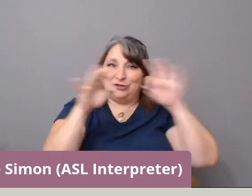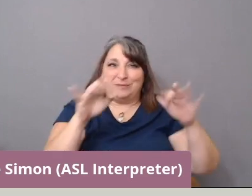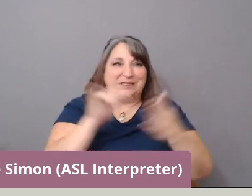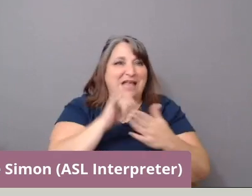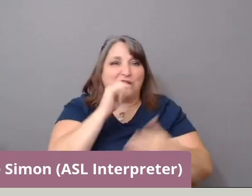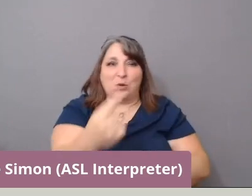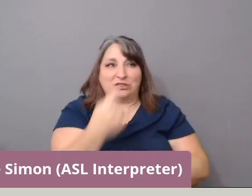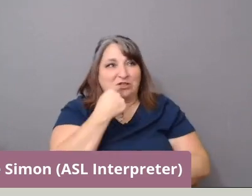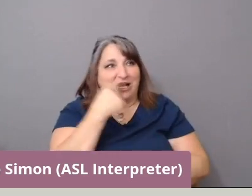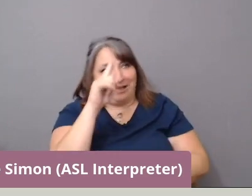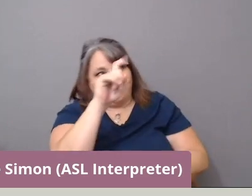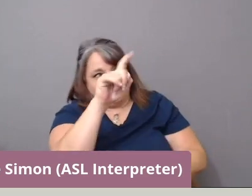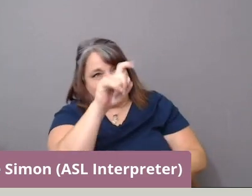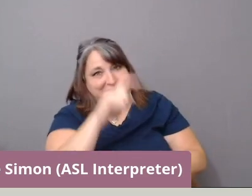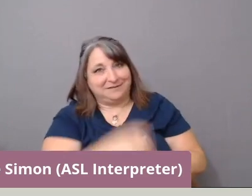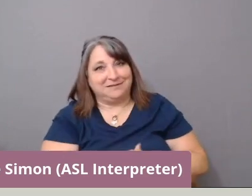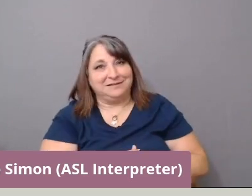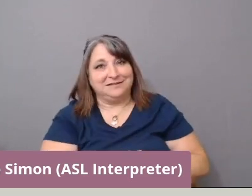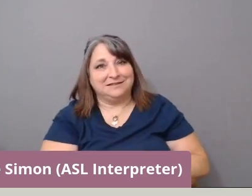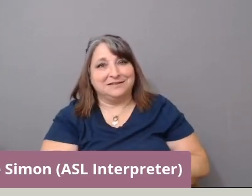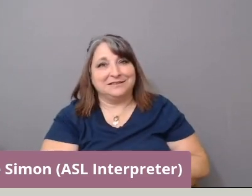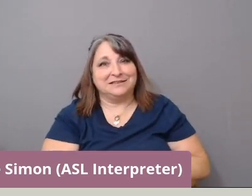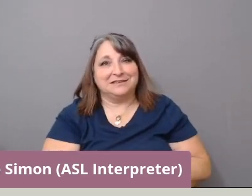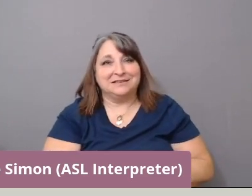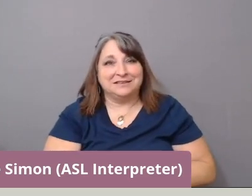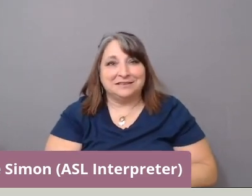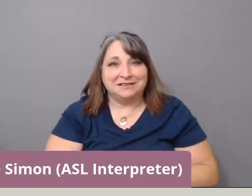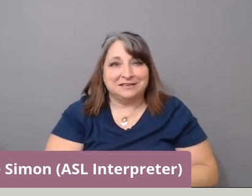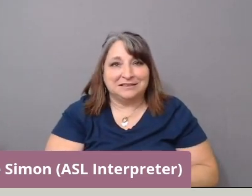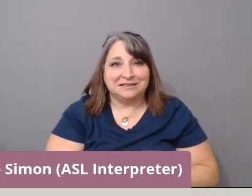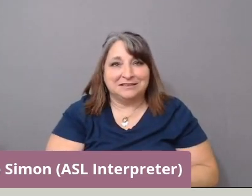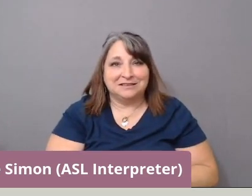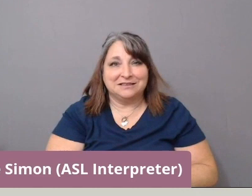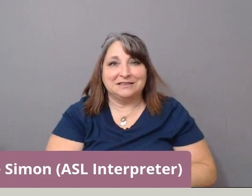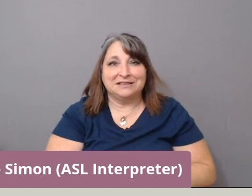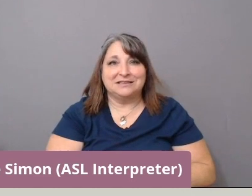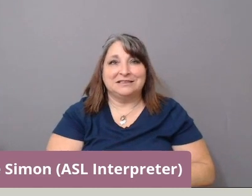And she was like, be present.